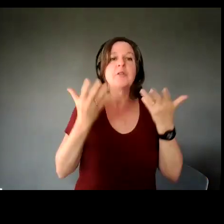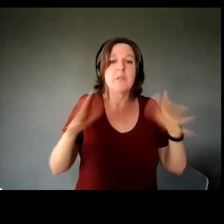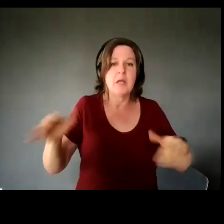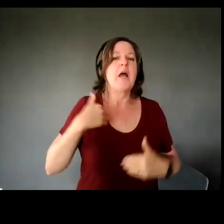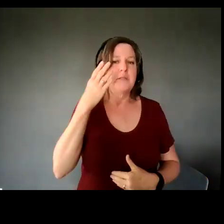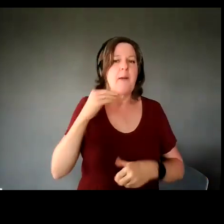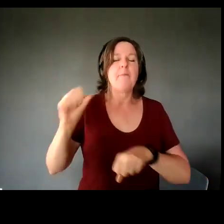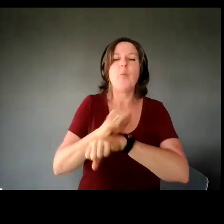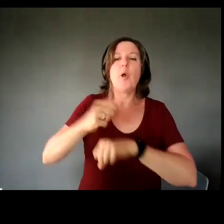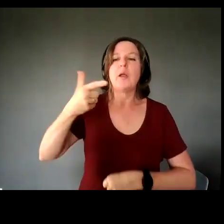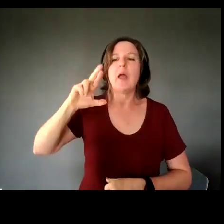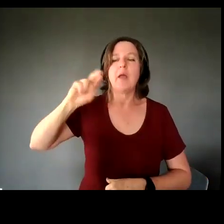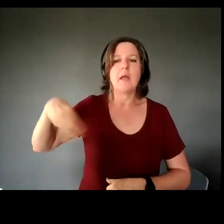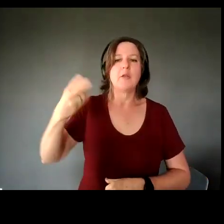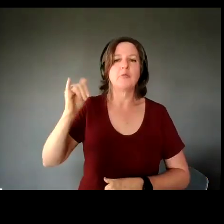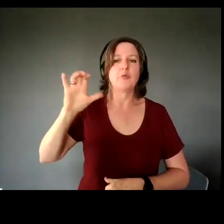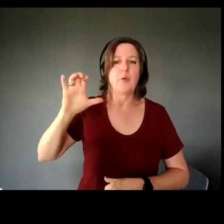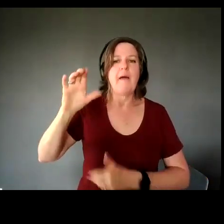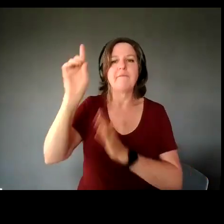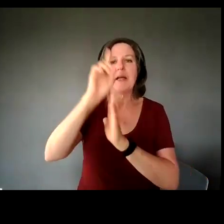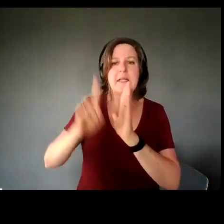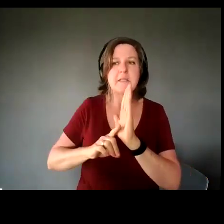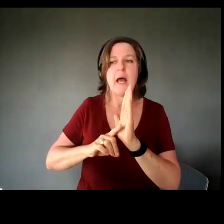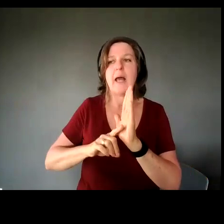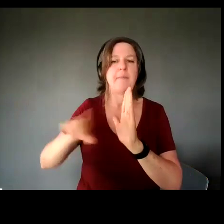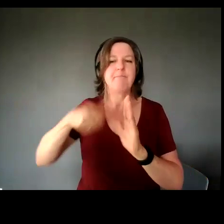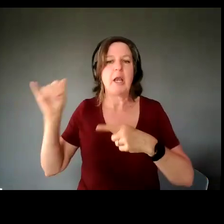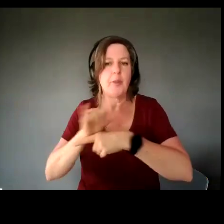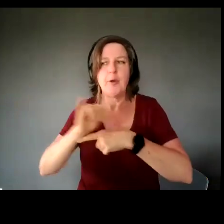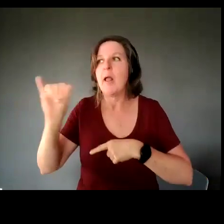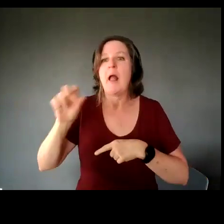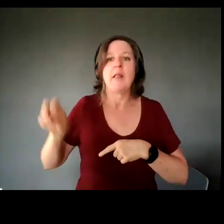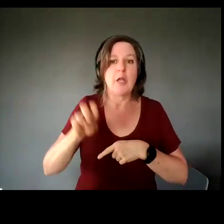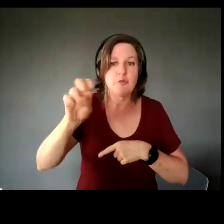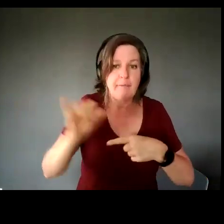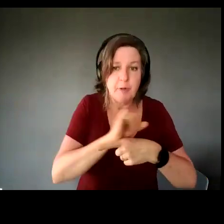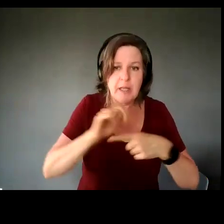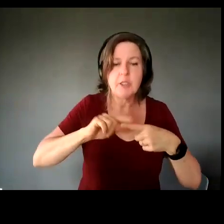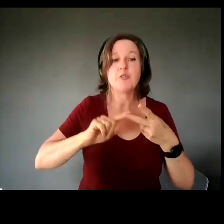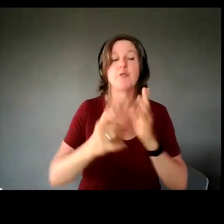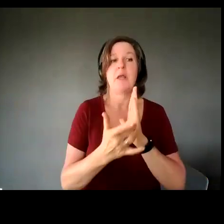other industries like the travel industry or the tech industry that had never specifically worked